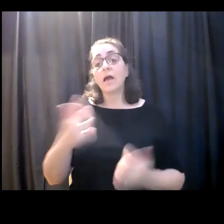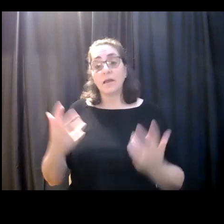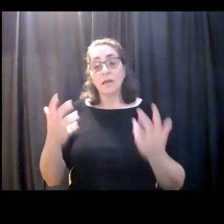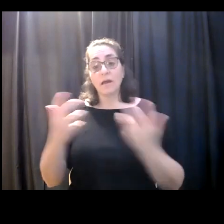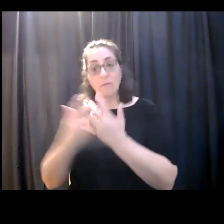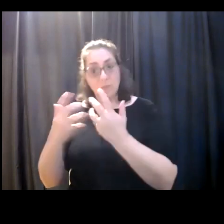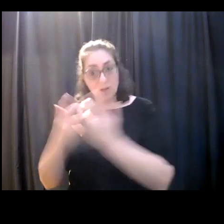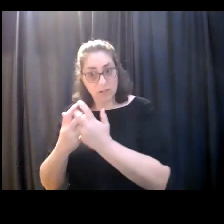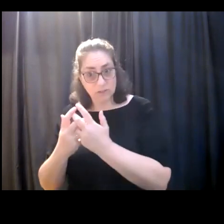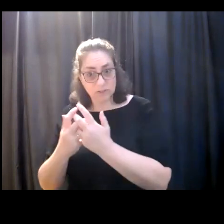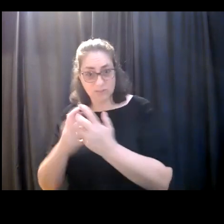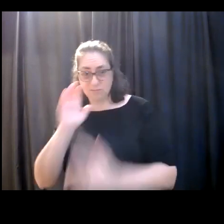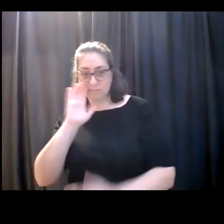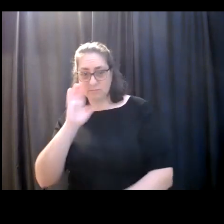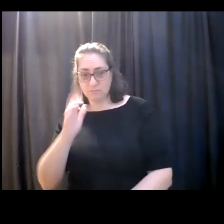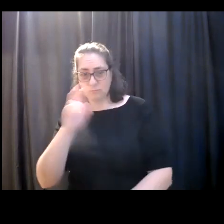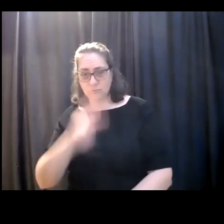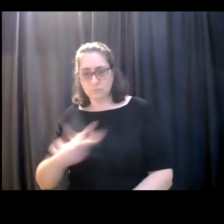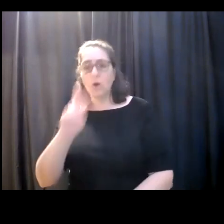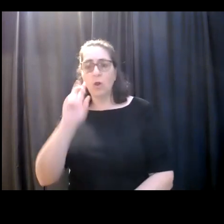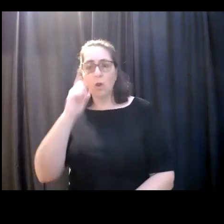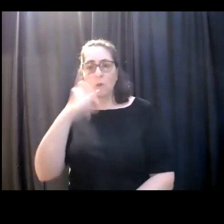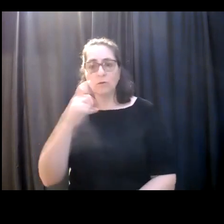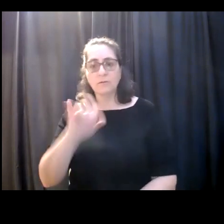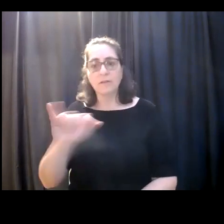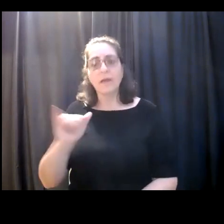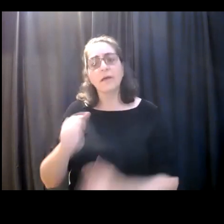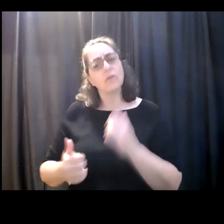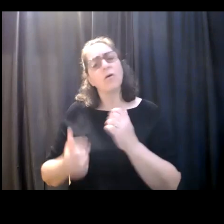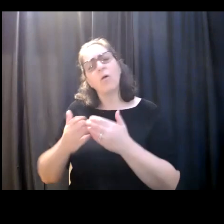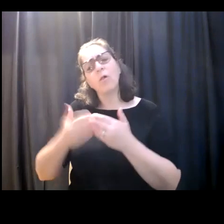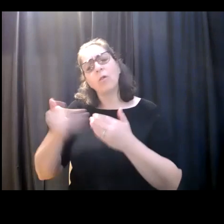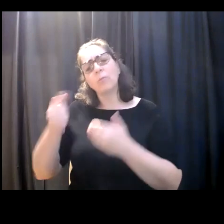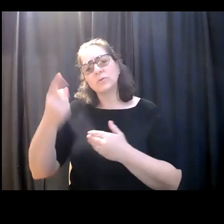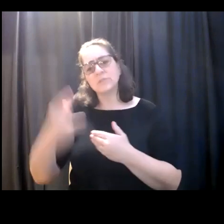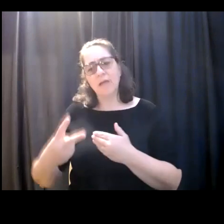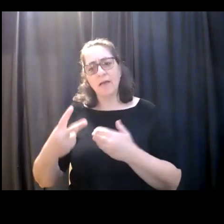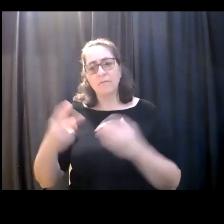safety mirrors. You will likely notice other changes, in the way the office operates.